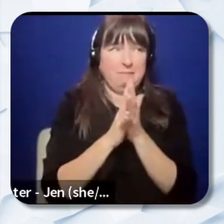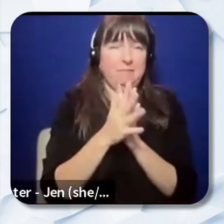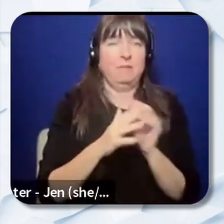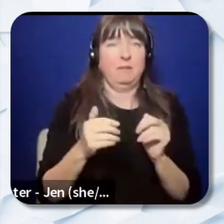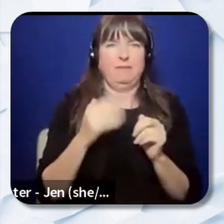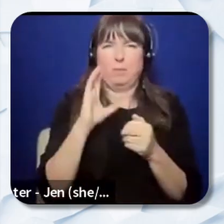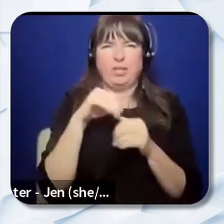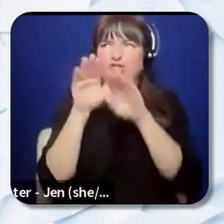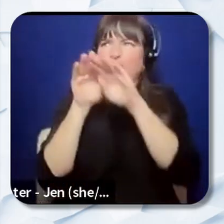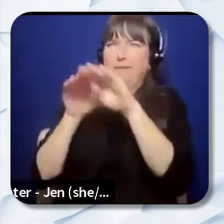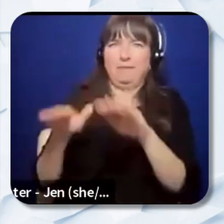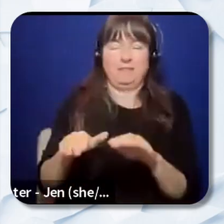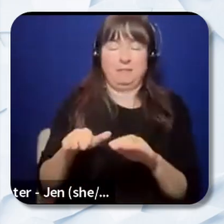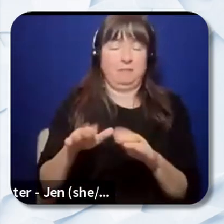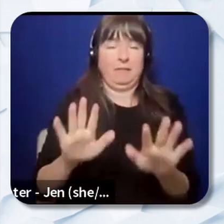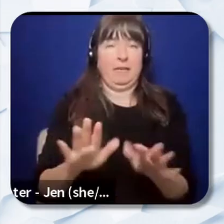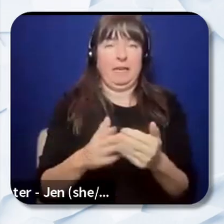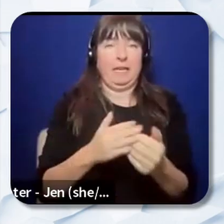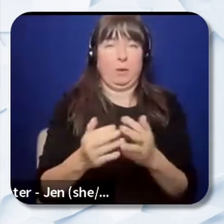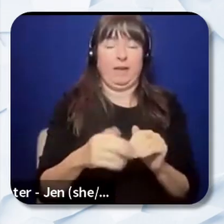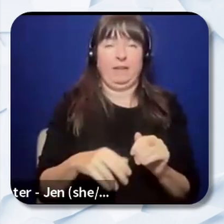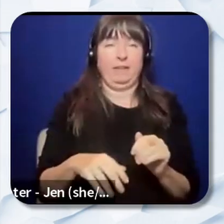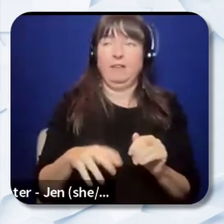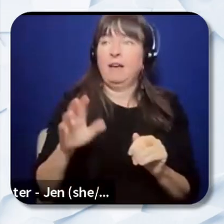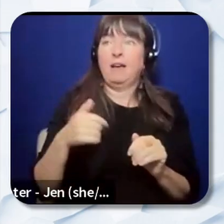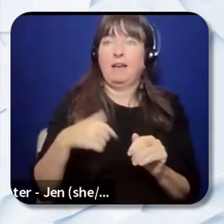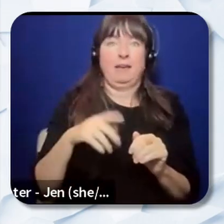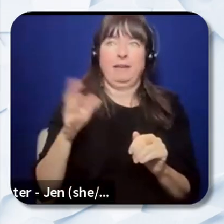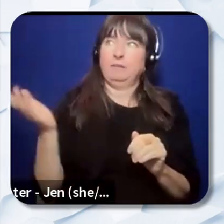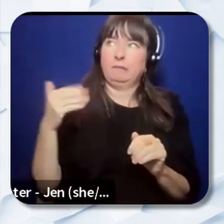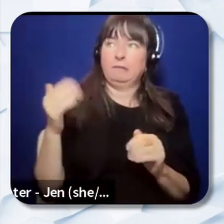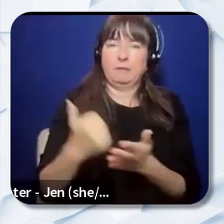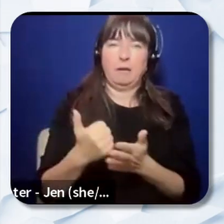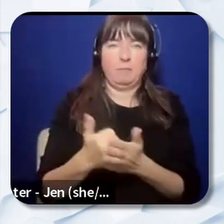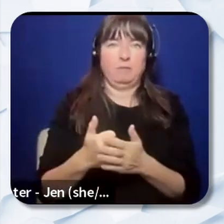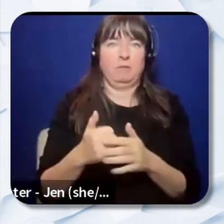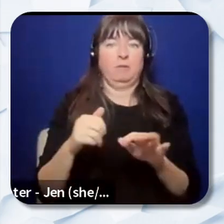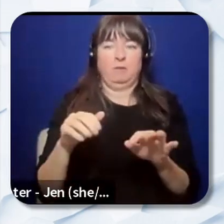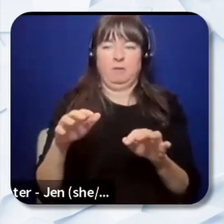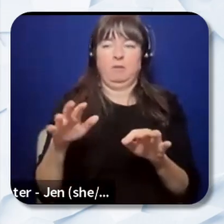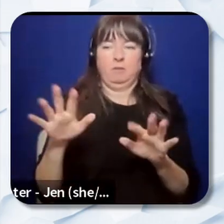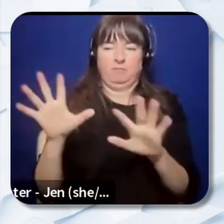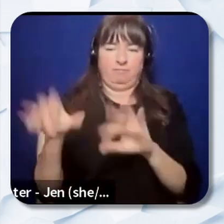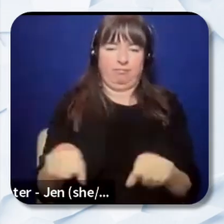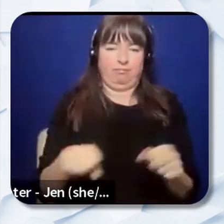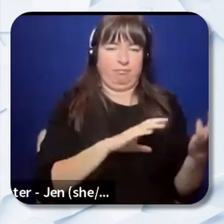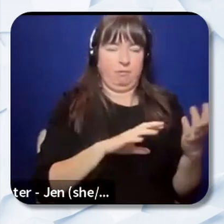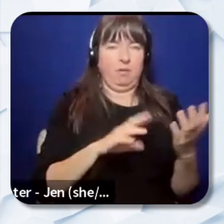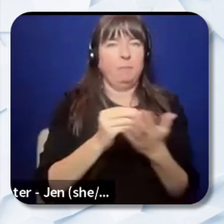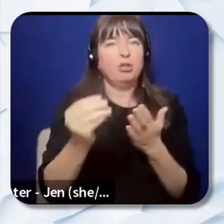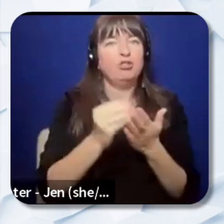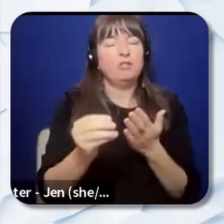to demolish my classroom and offer be able to purchase adaptive tools for our friend to sit